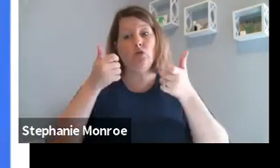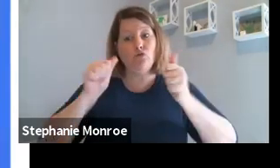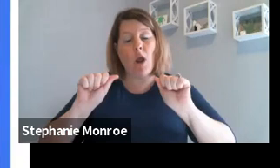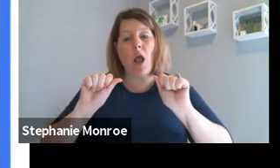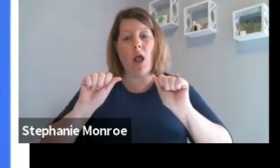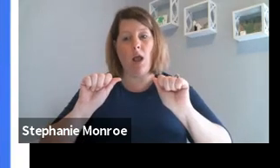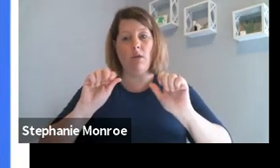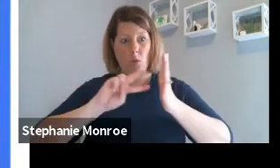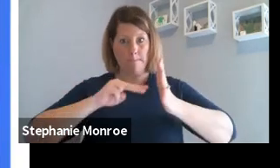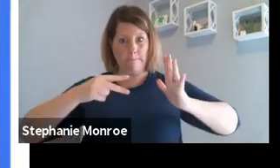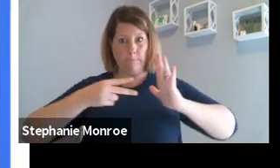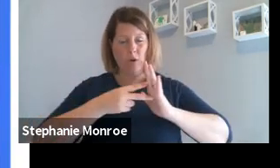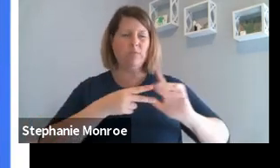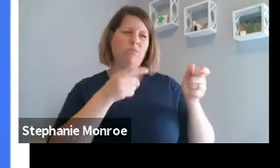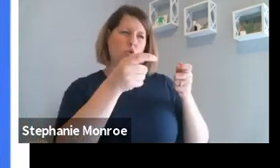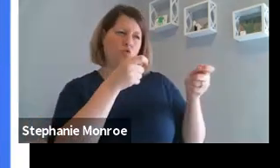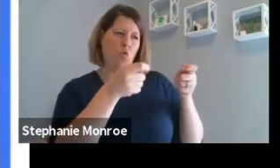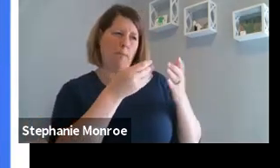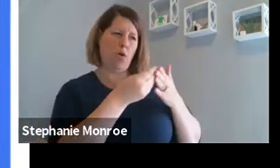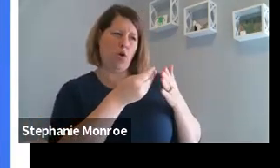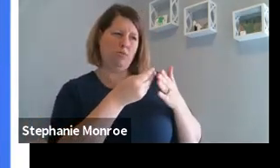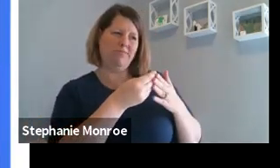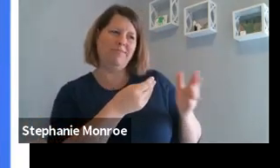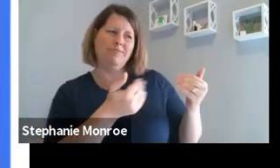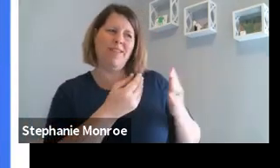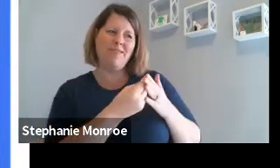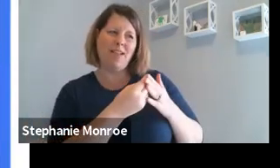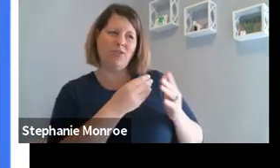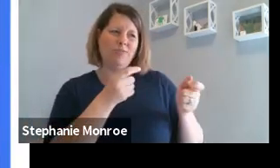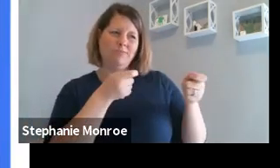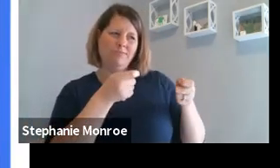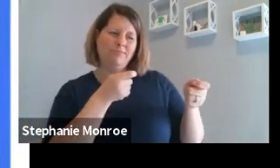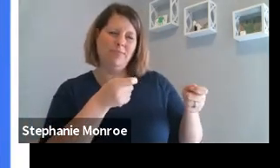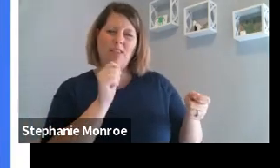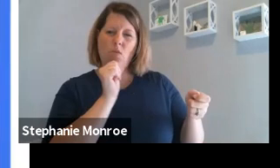to control that person from a financial standpoint, they're not going to give the individual an opportunity